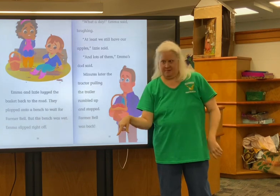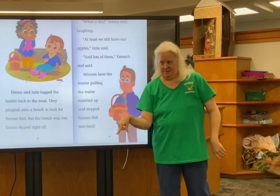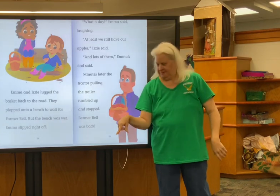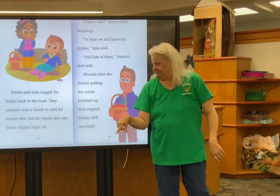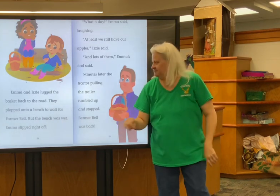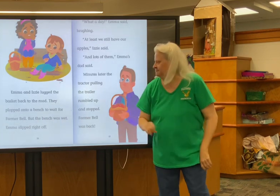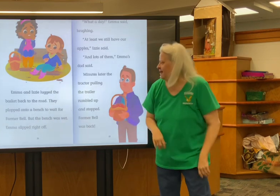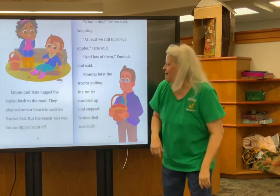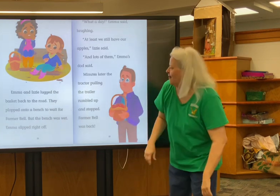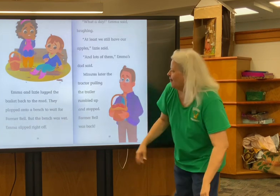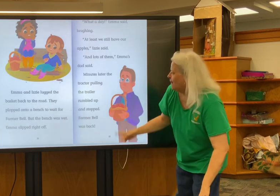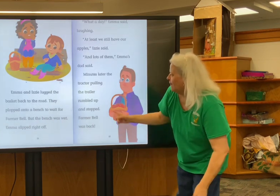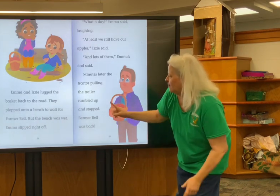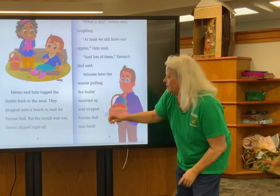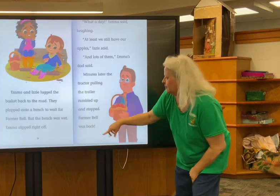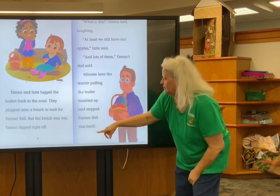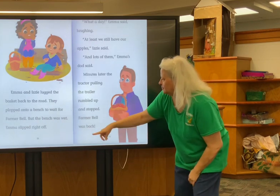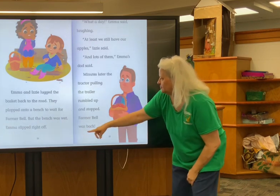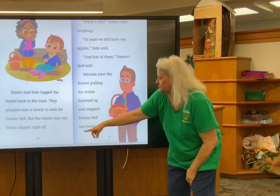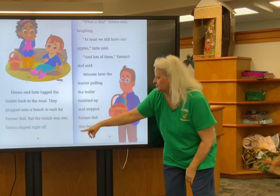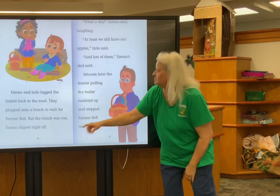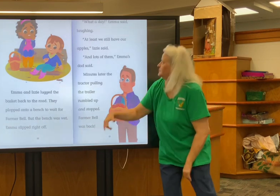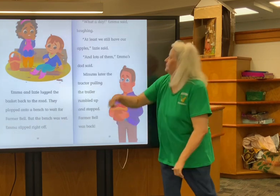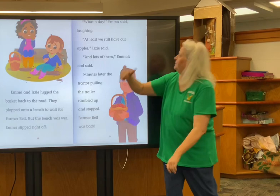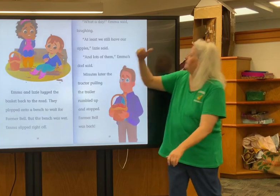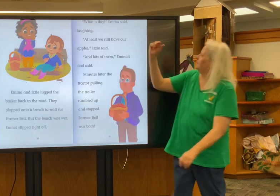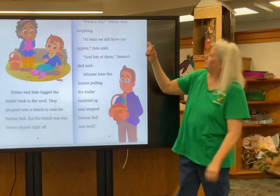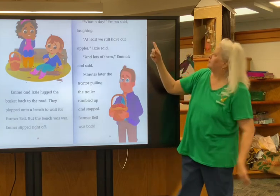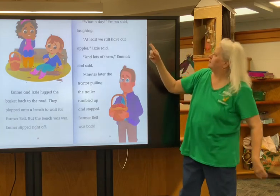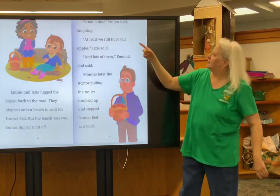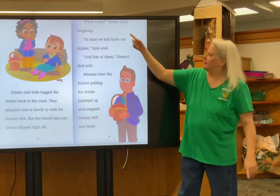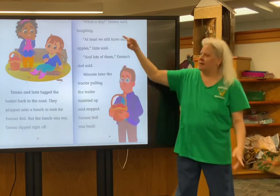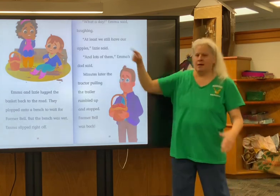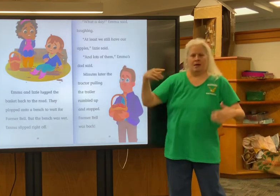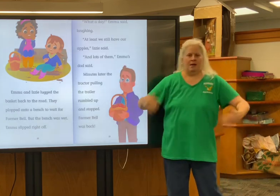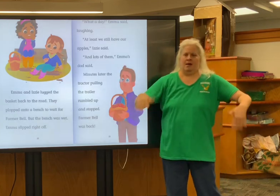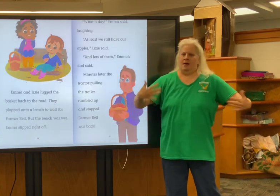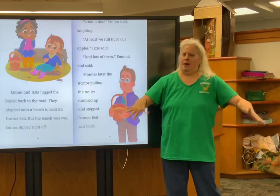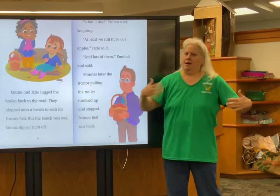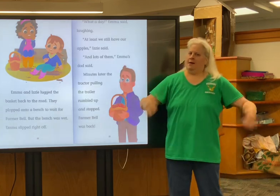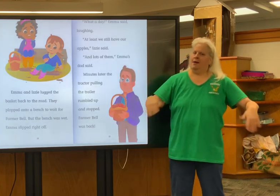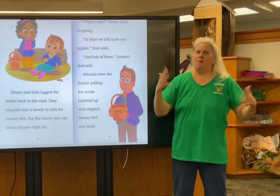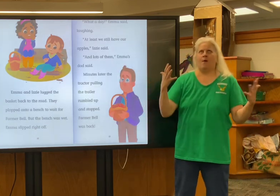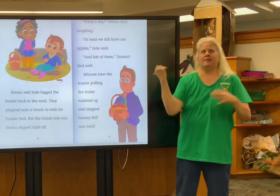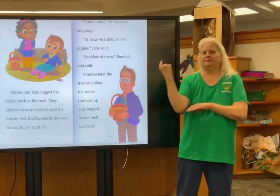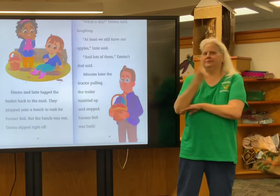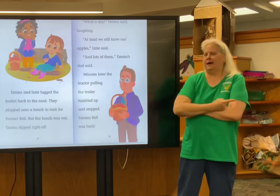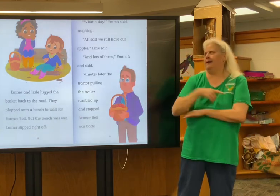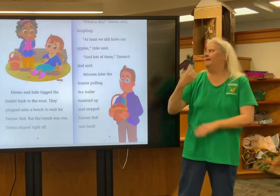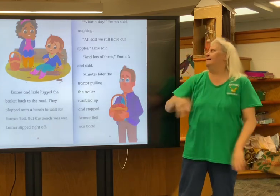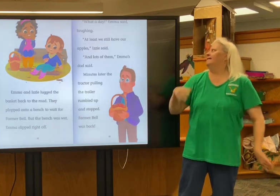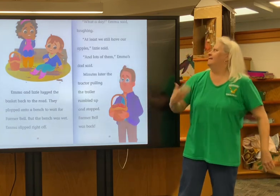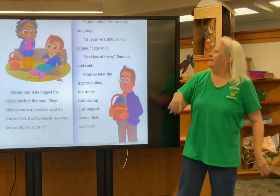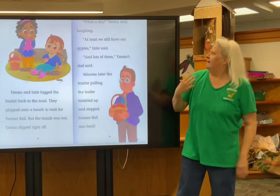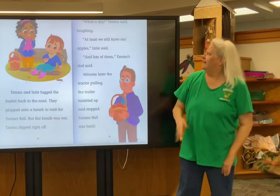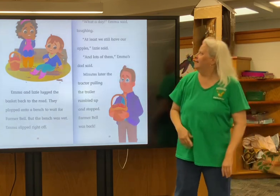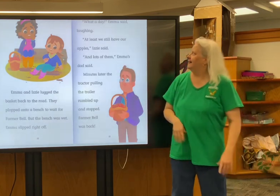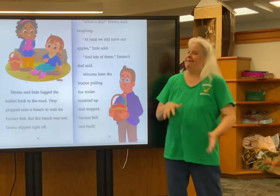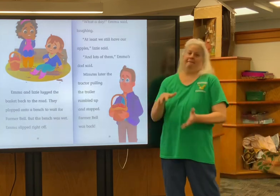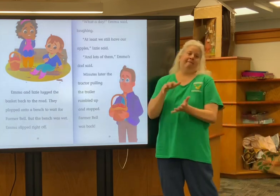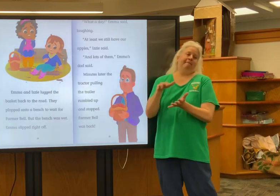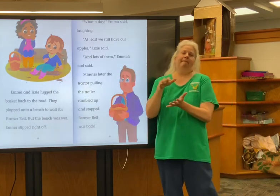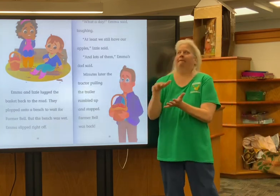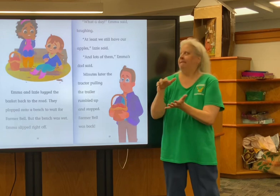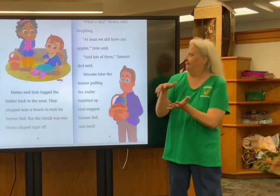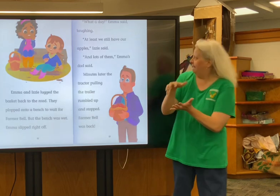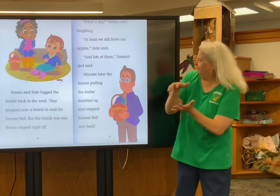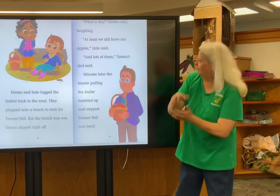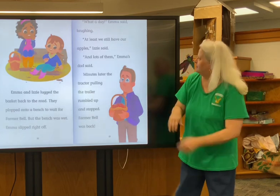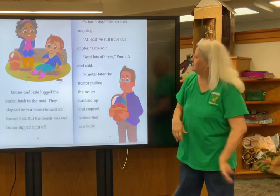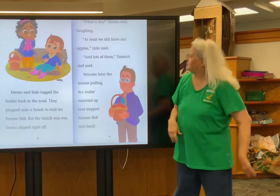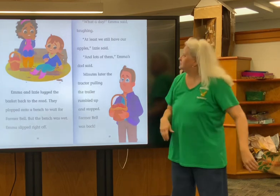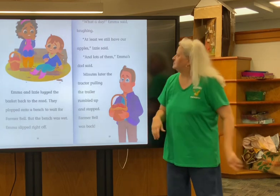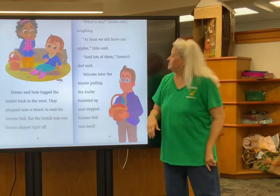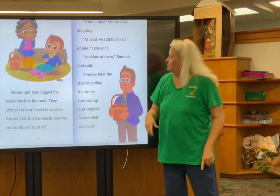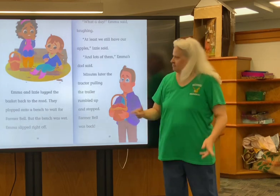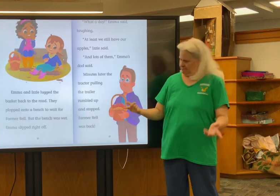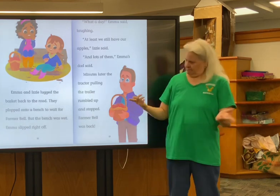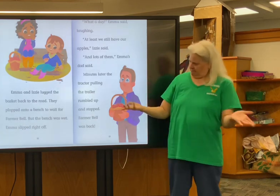yeah the bench was wet. Emma slipped right off. "What a day!" Emma said, laughing.